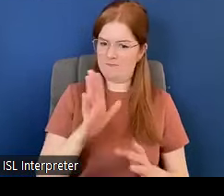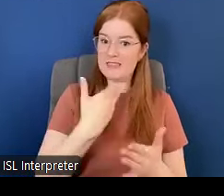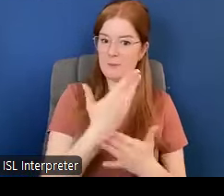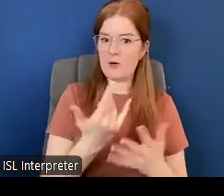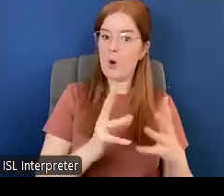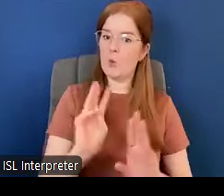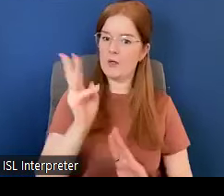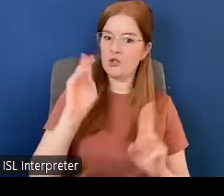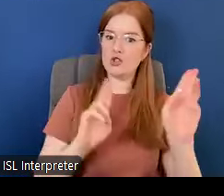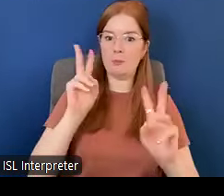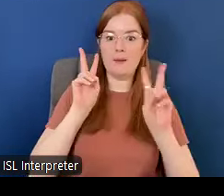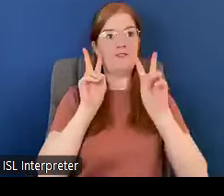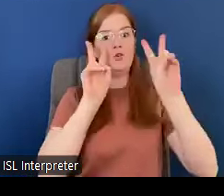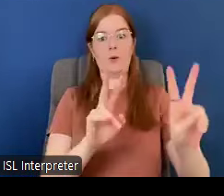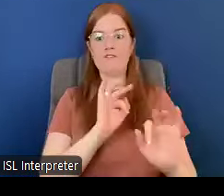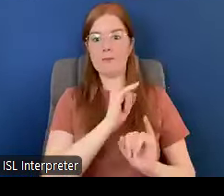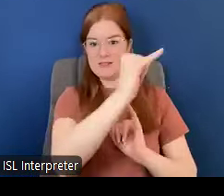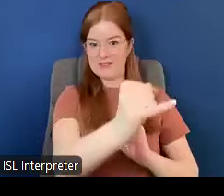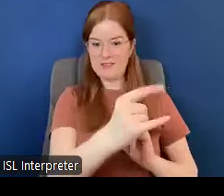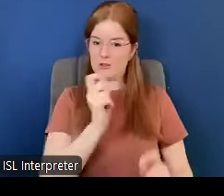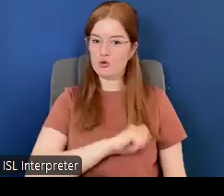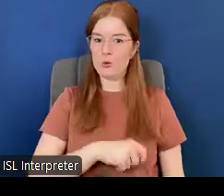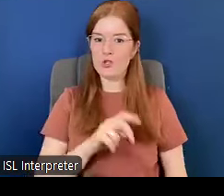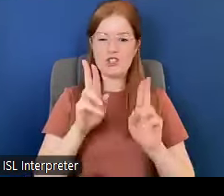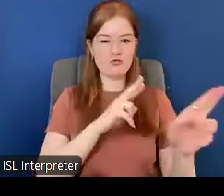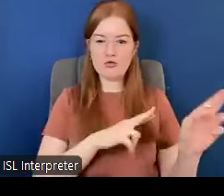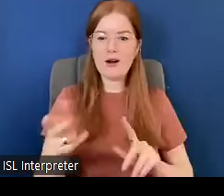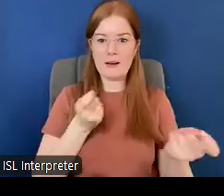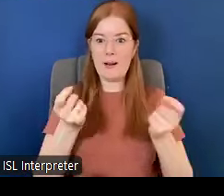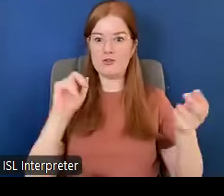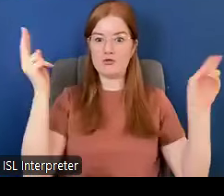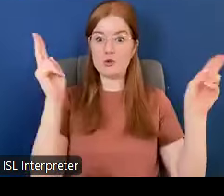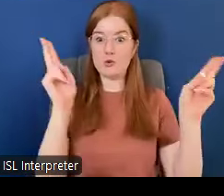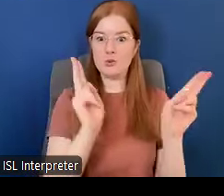readable from a distance rings true. She routinely managed to reduce her subjects to